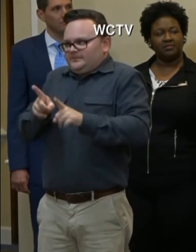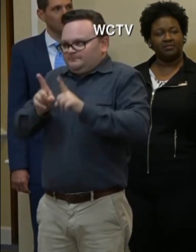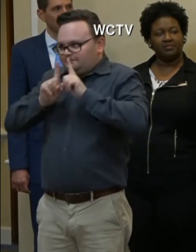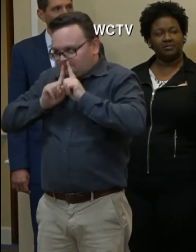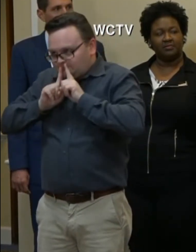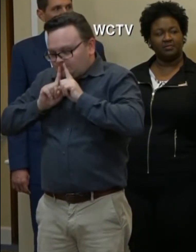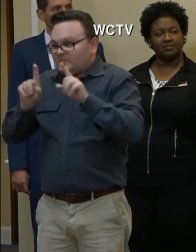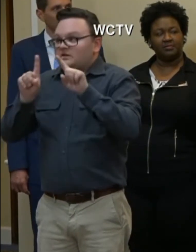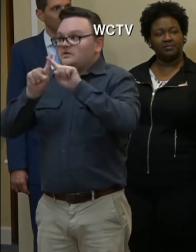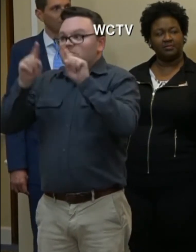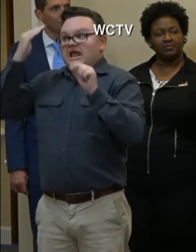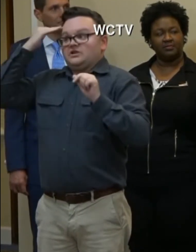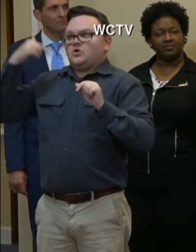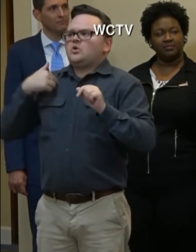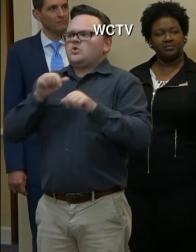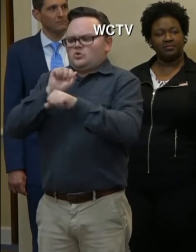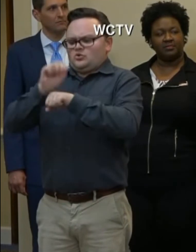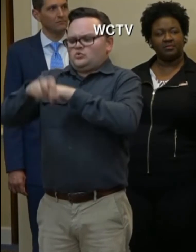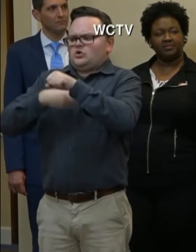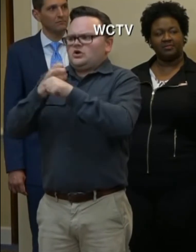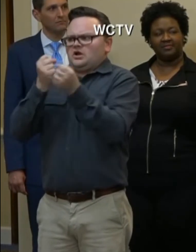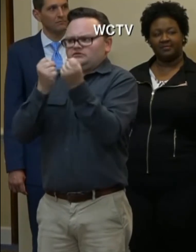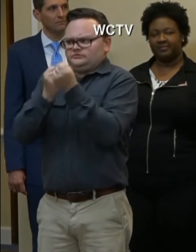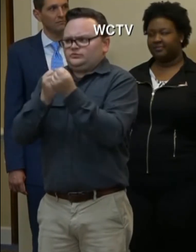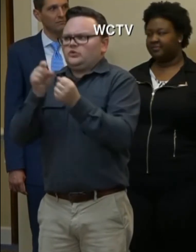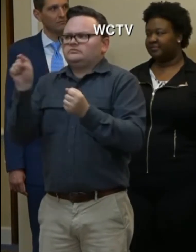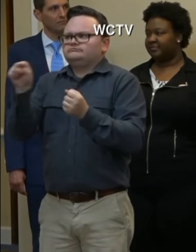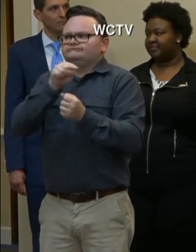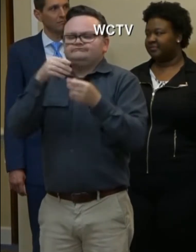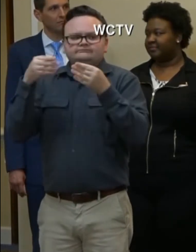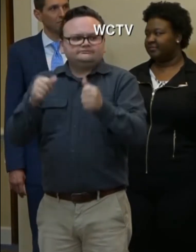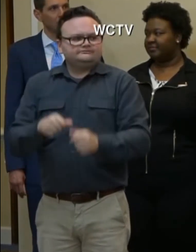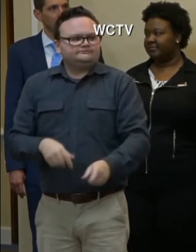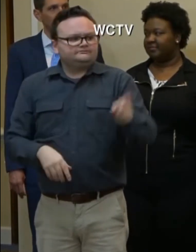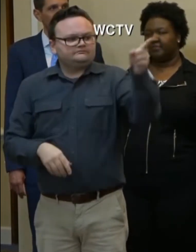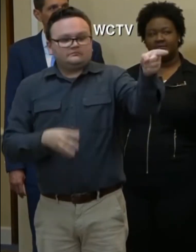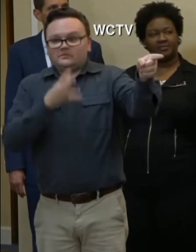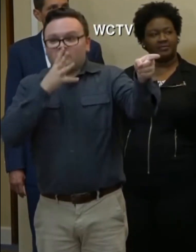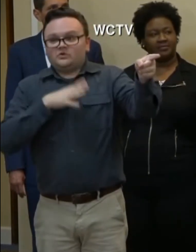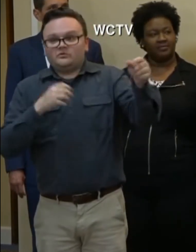we came in and supported those additional dollars you're very welcome